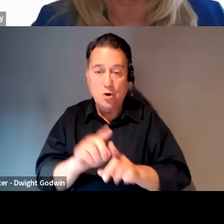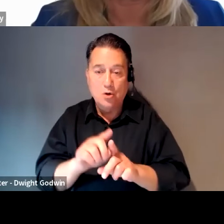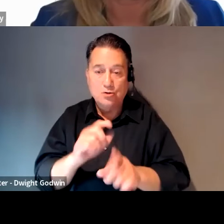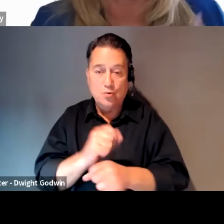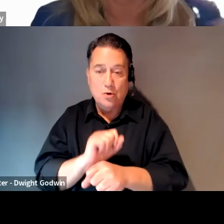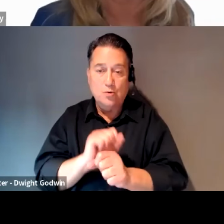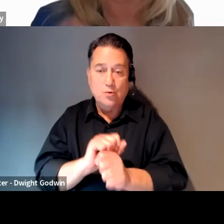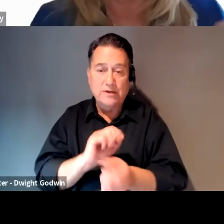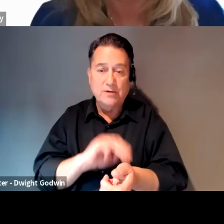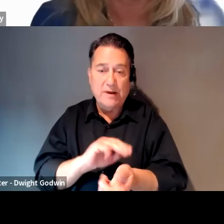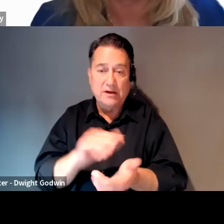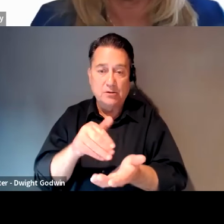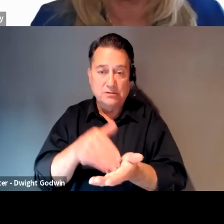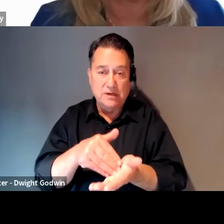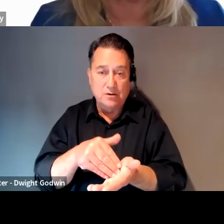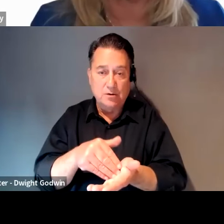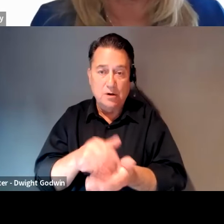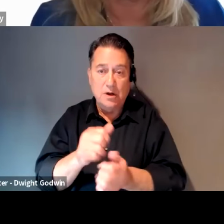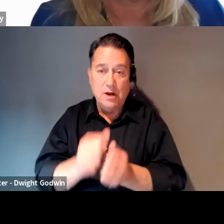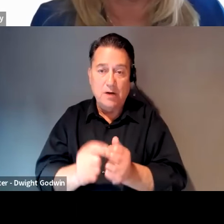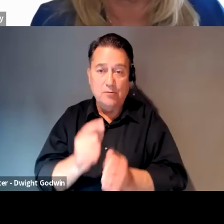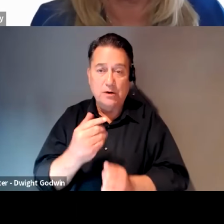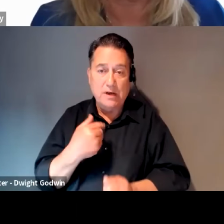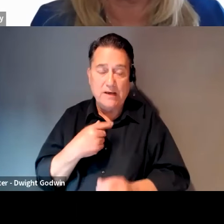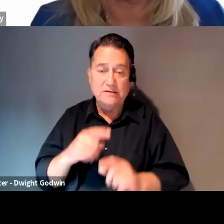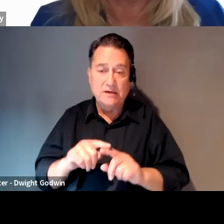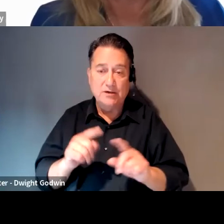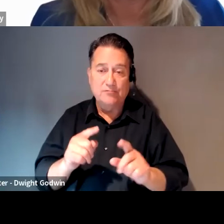and so everybody has a different electronic health record.